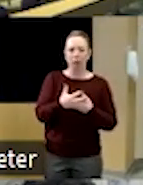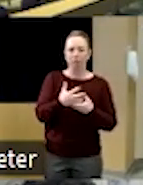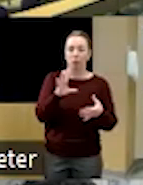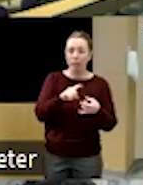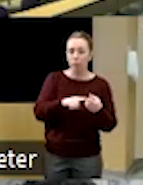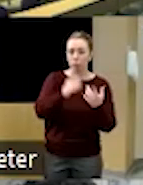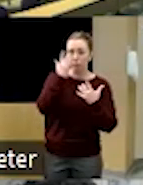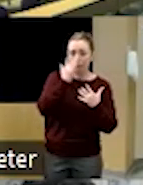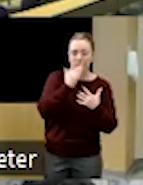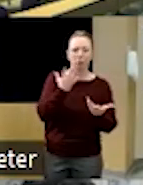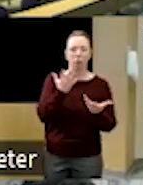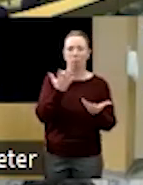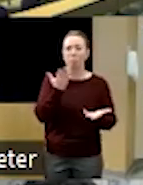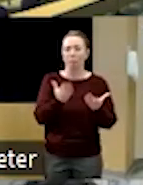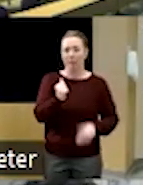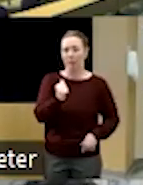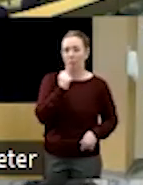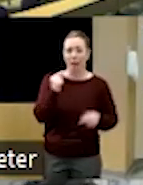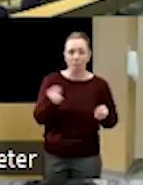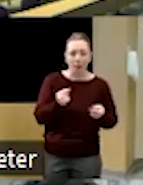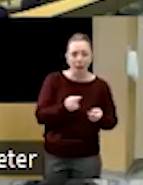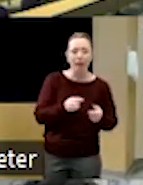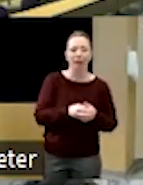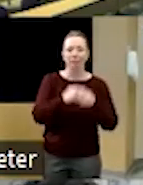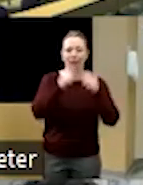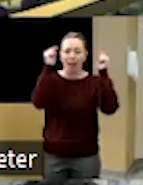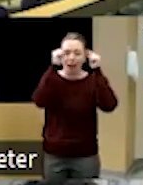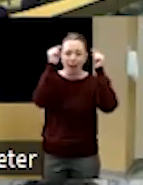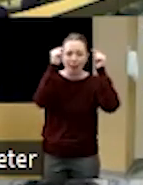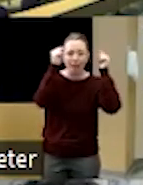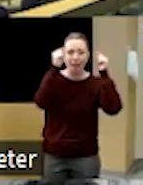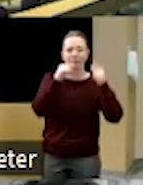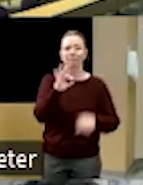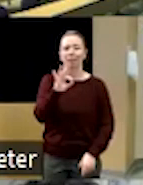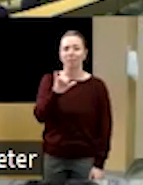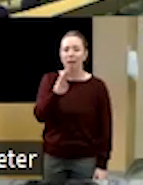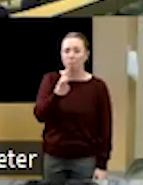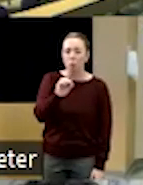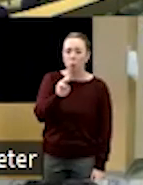back pain tension type headaches fibromyalgia or complex regional pain syndrome they're all primary